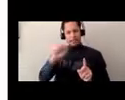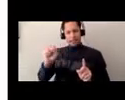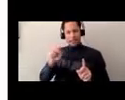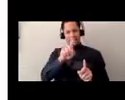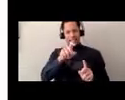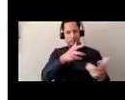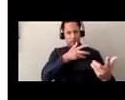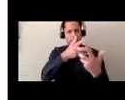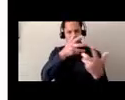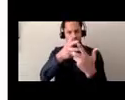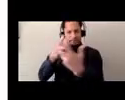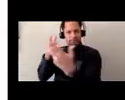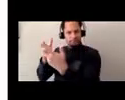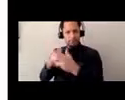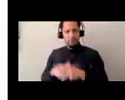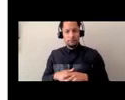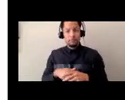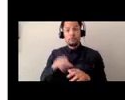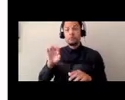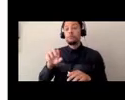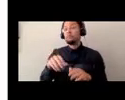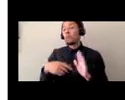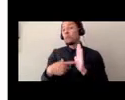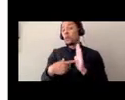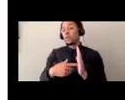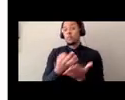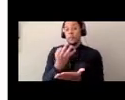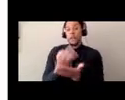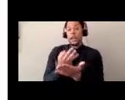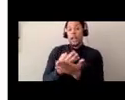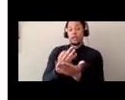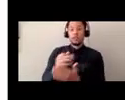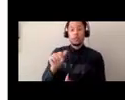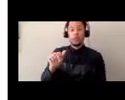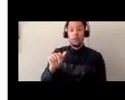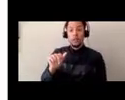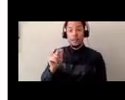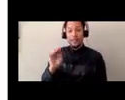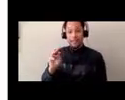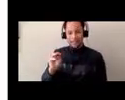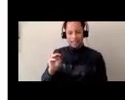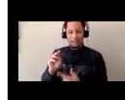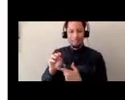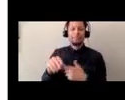Financial aid for example. I was in educational administration for a while.